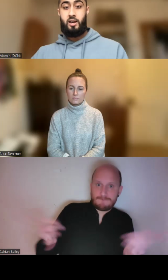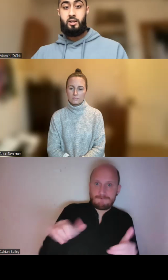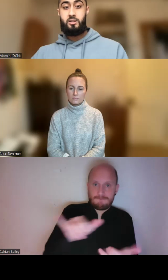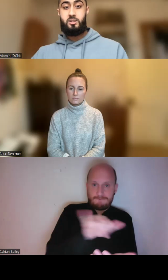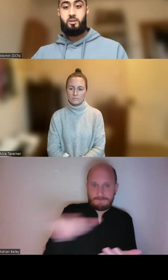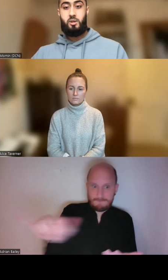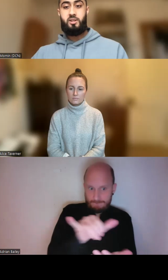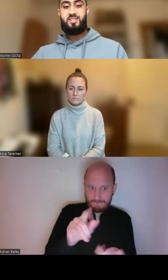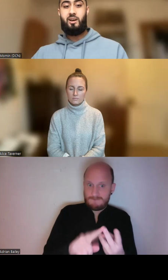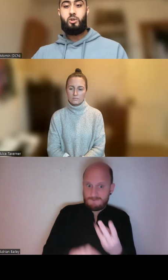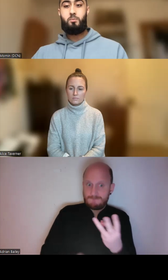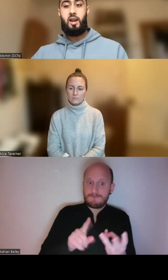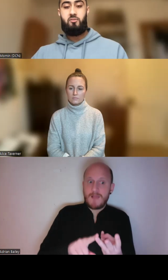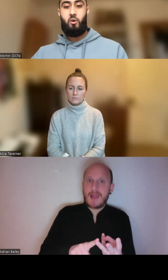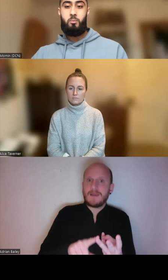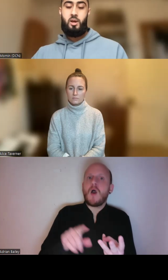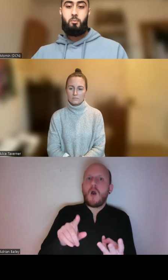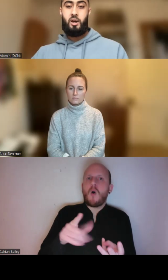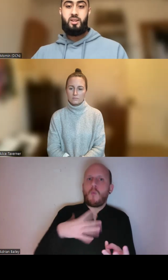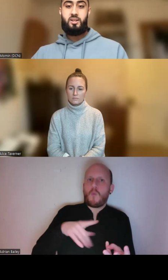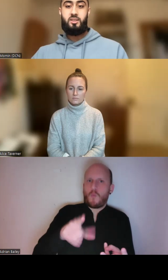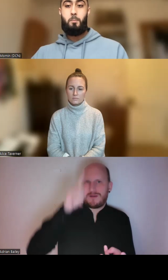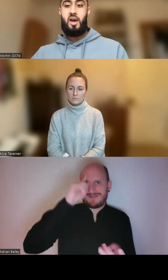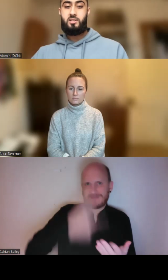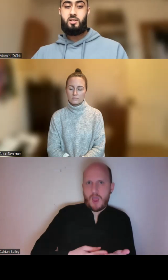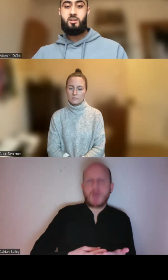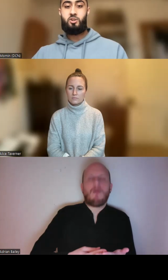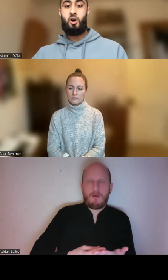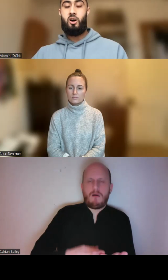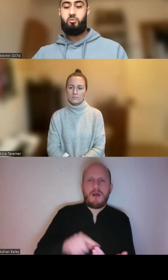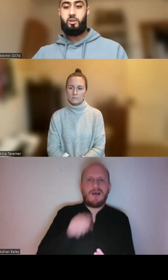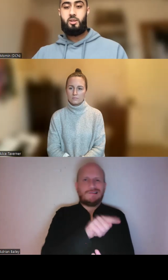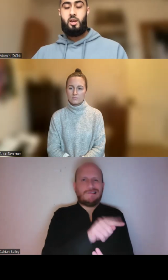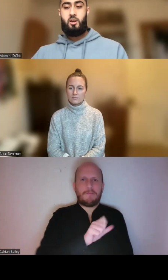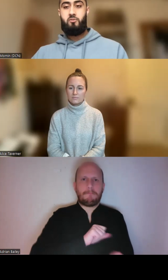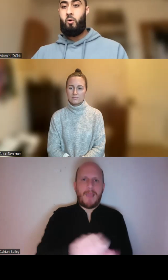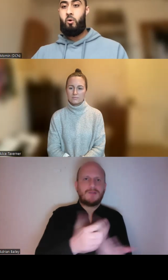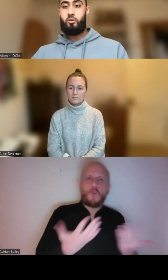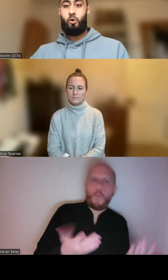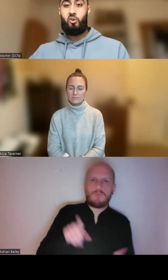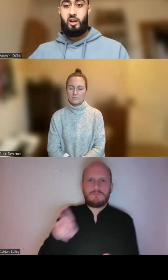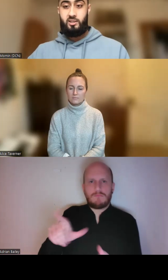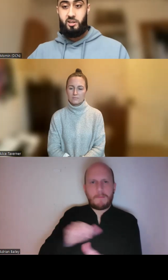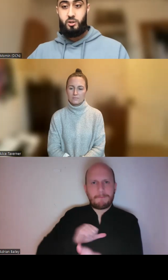and to be able to decide which platform might be the best to start off with for your organization.